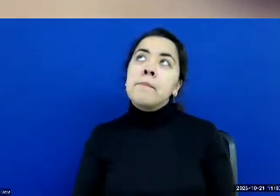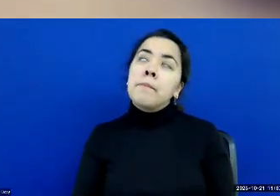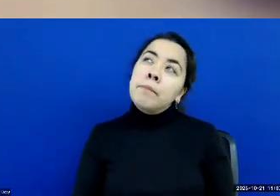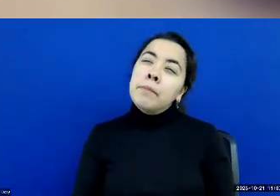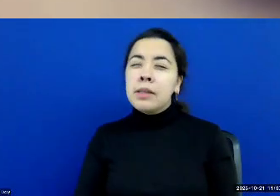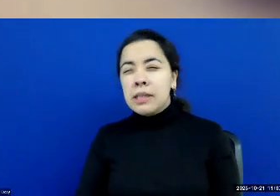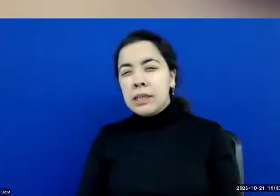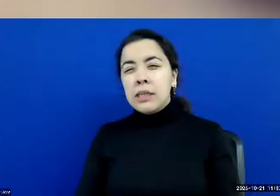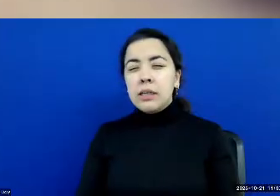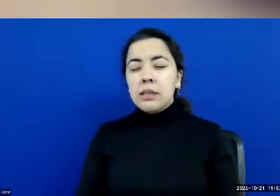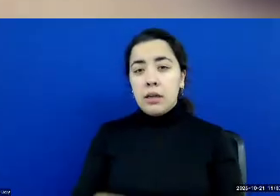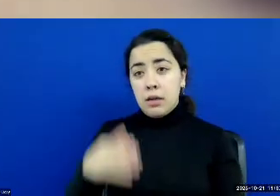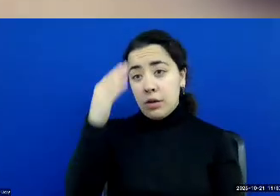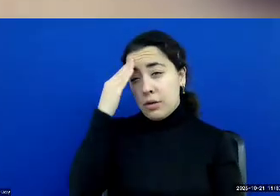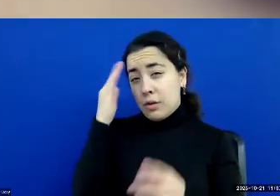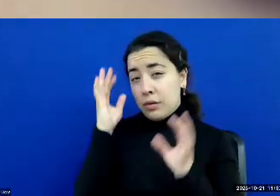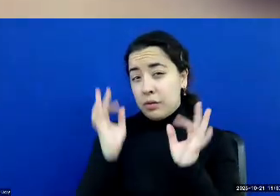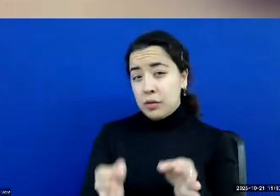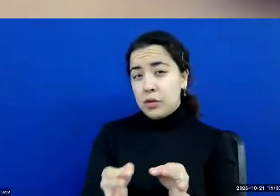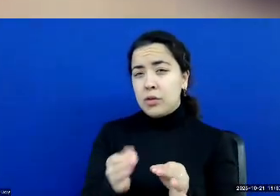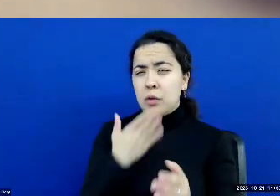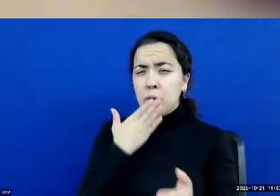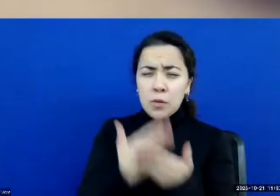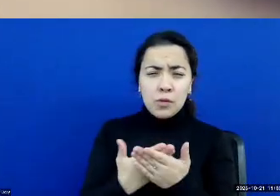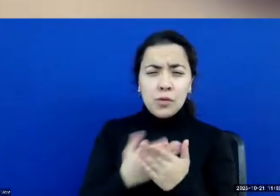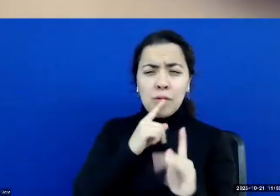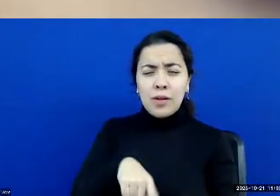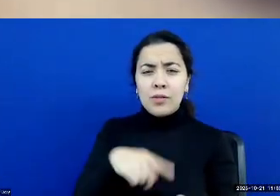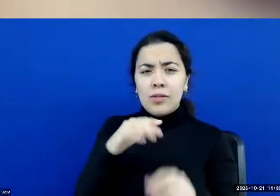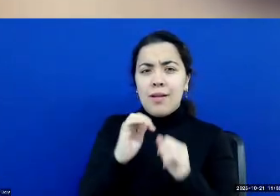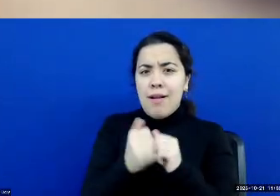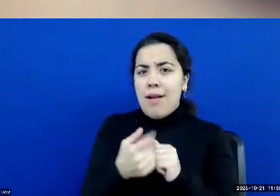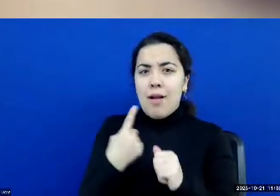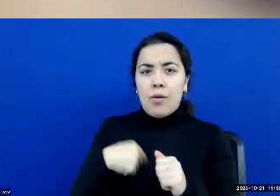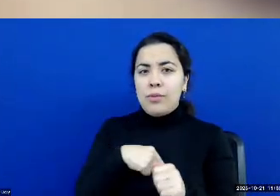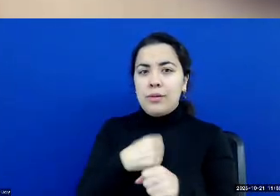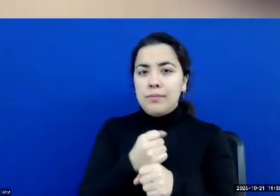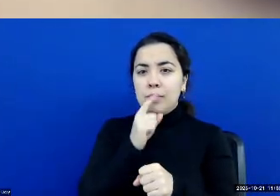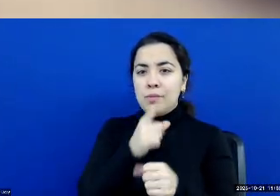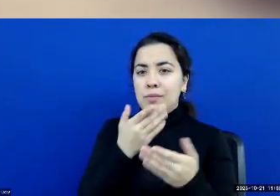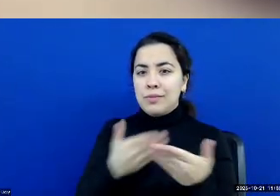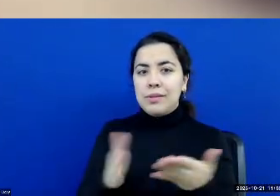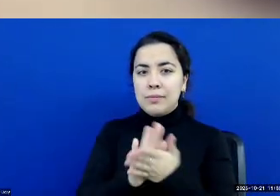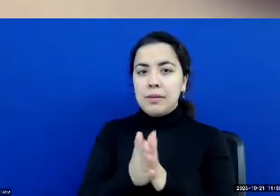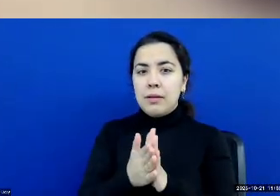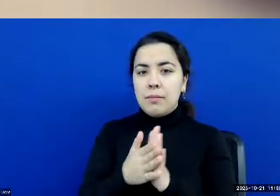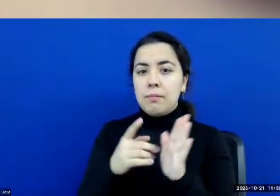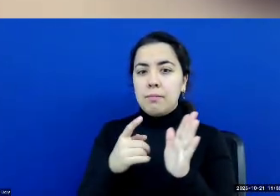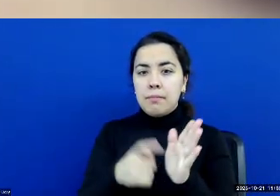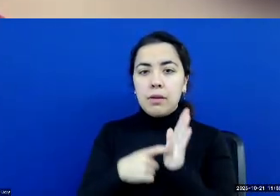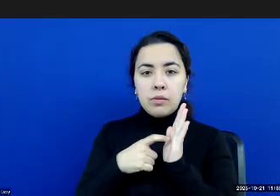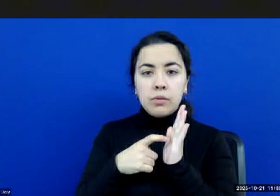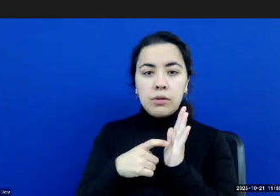Kathleen DeForest: So, I don't know that there's really a solid, good answer as to how we can make things absolutely…